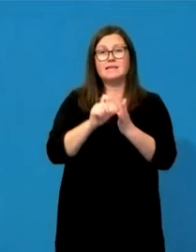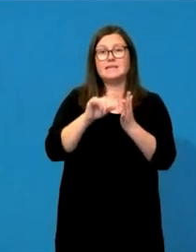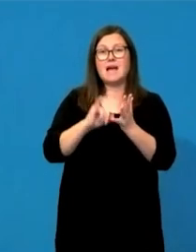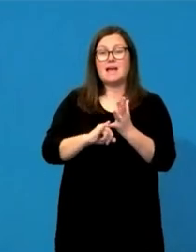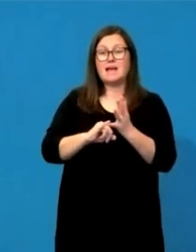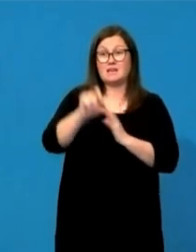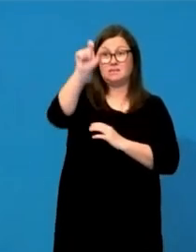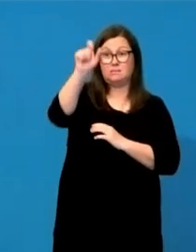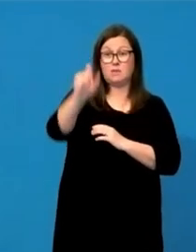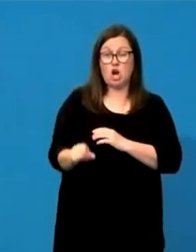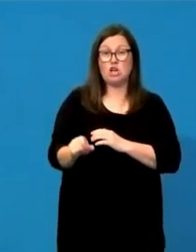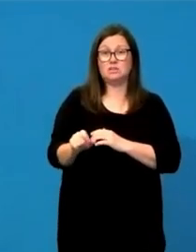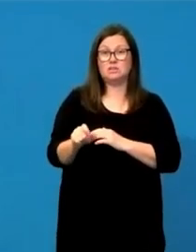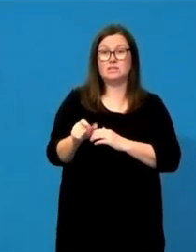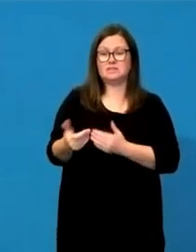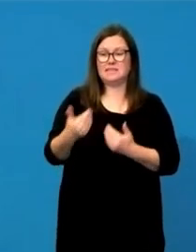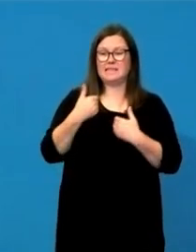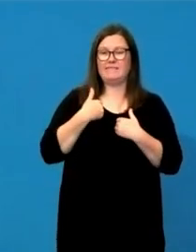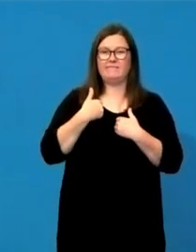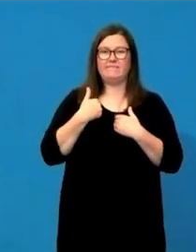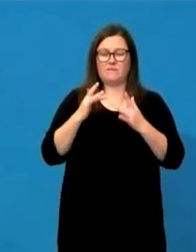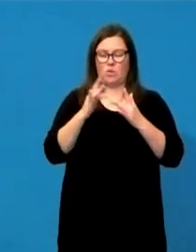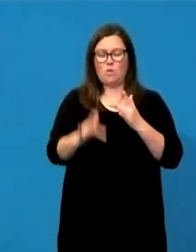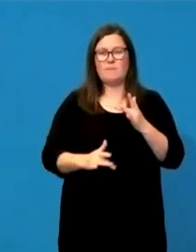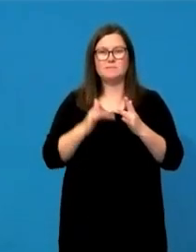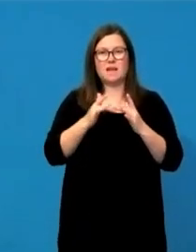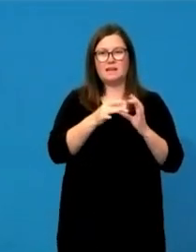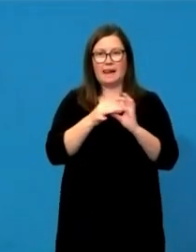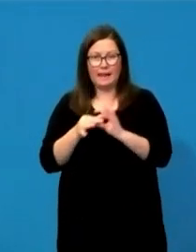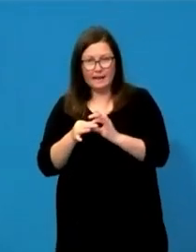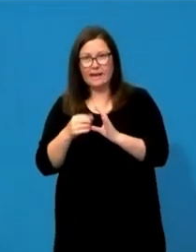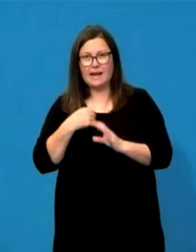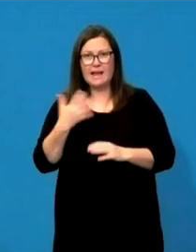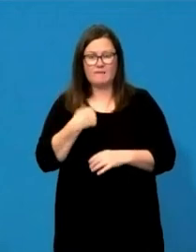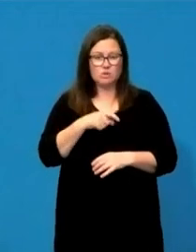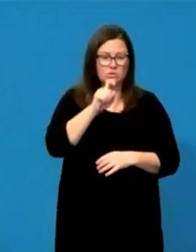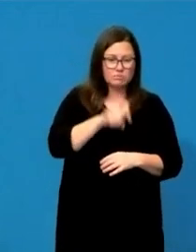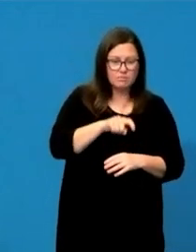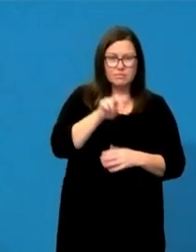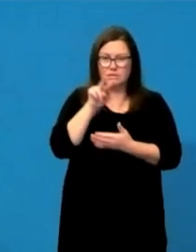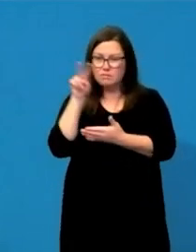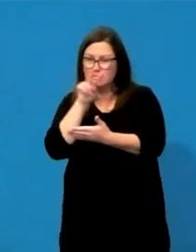link to click on to and to read through. Because I've never - I have only heard of autism from my mother.